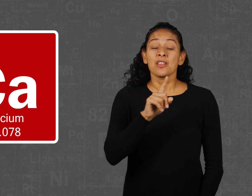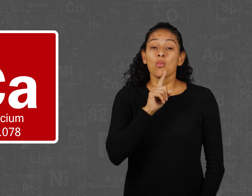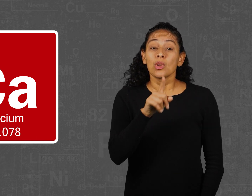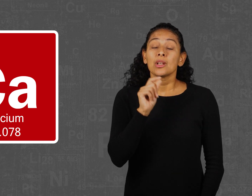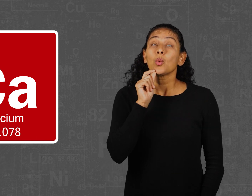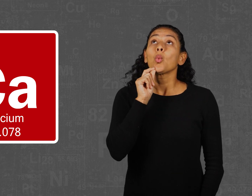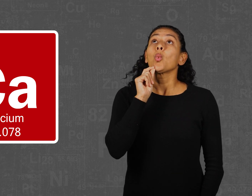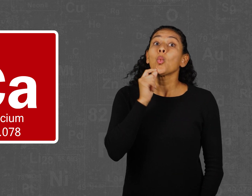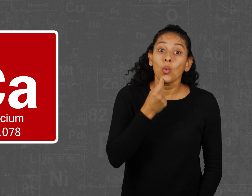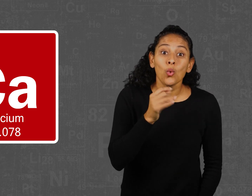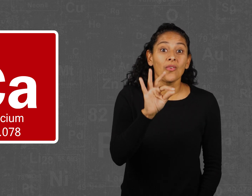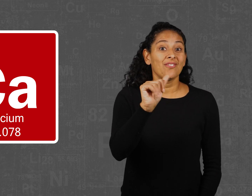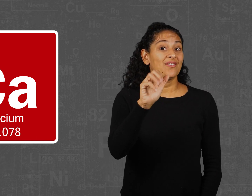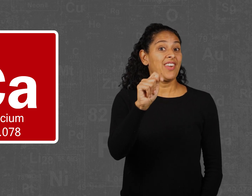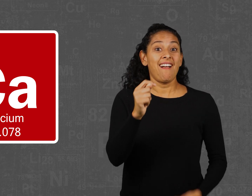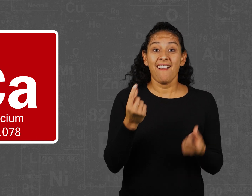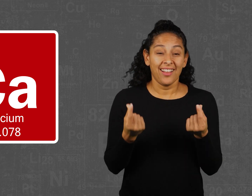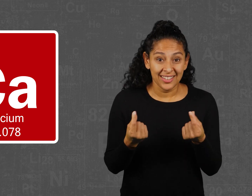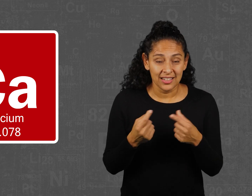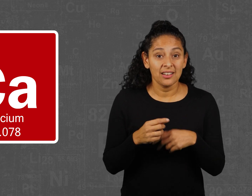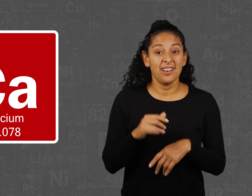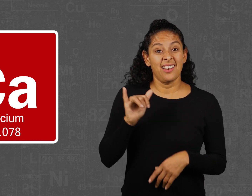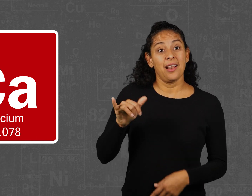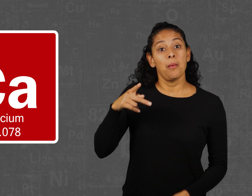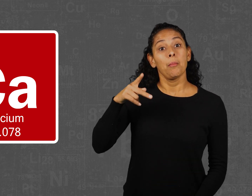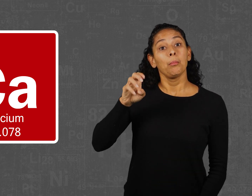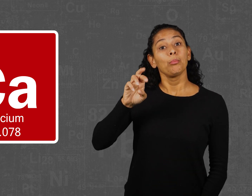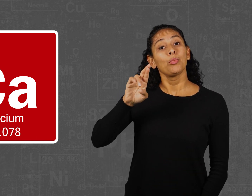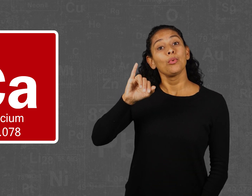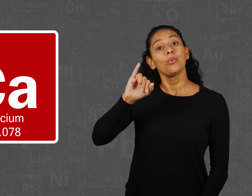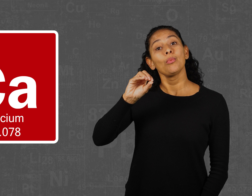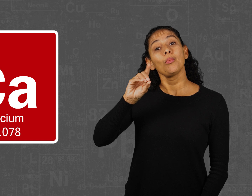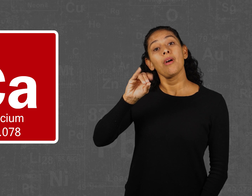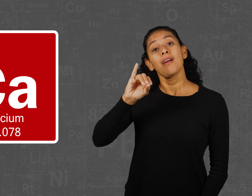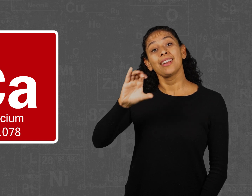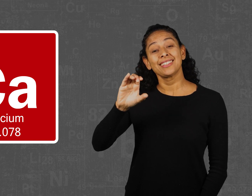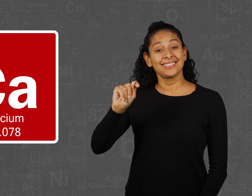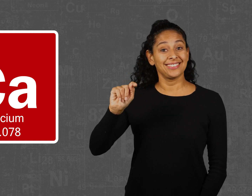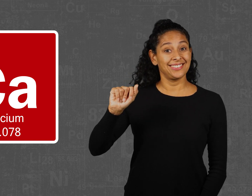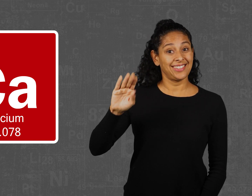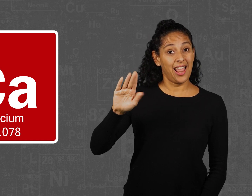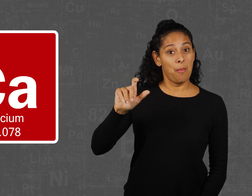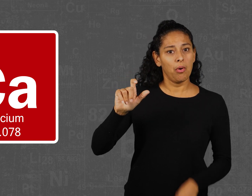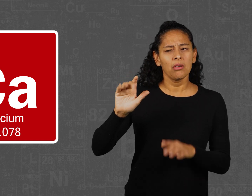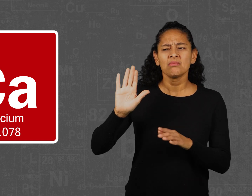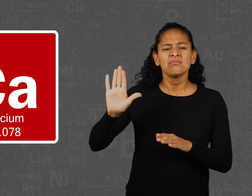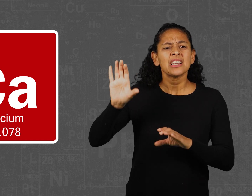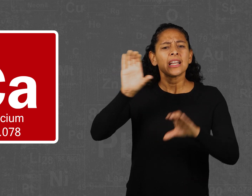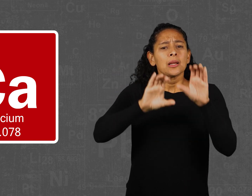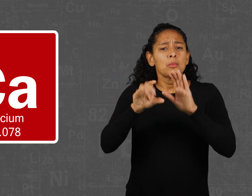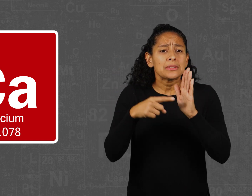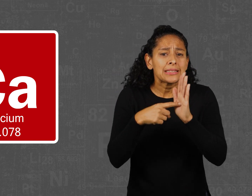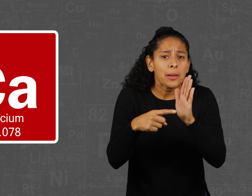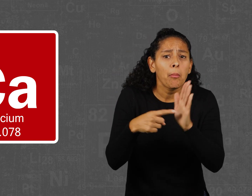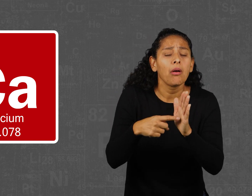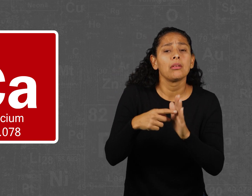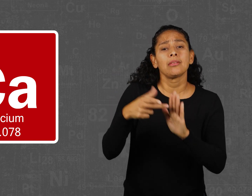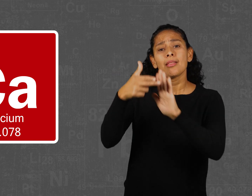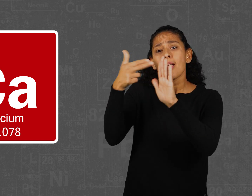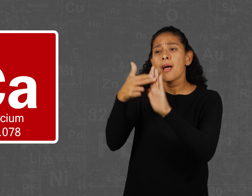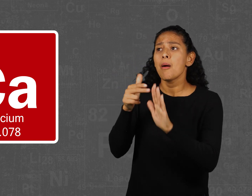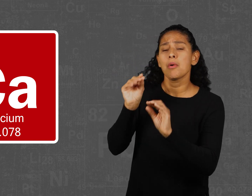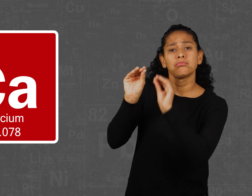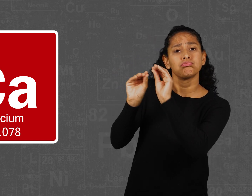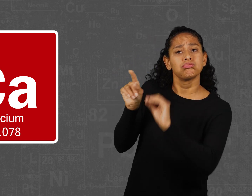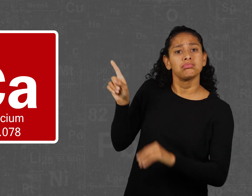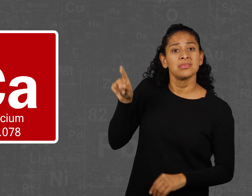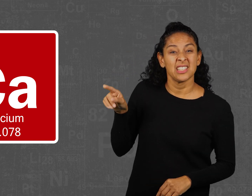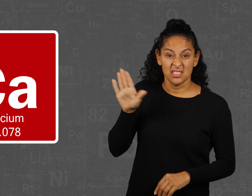One cool fact about the periodic table is that the chemical symbols and labels